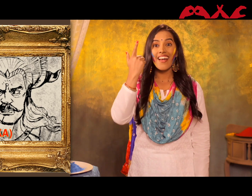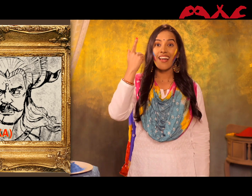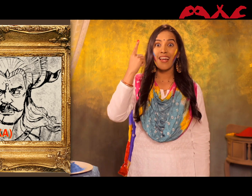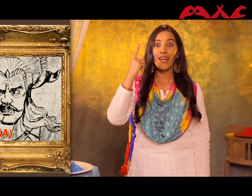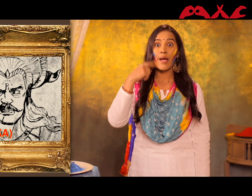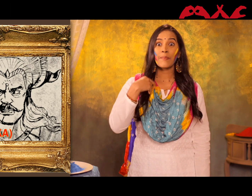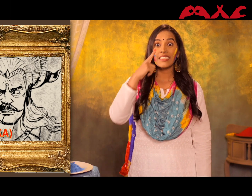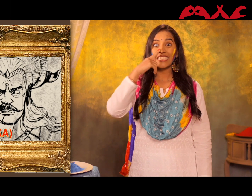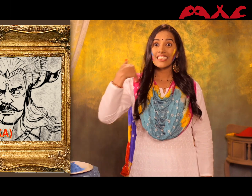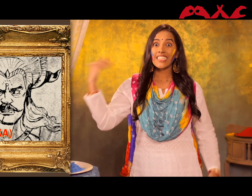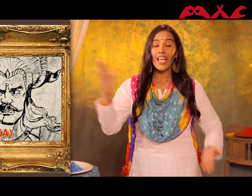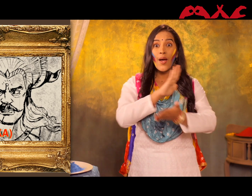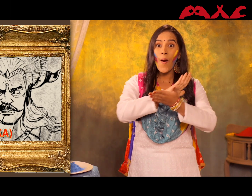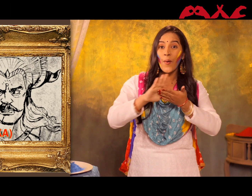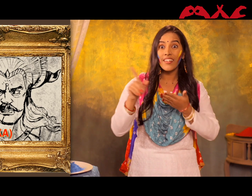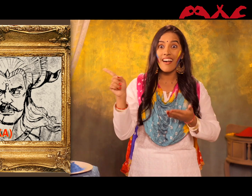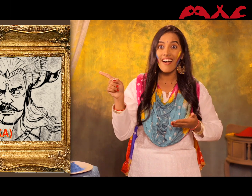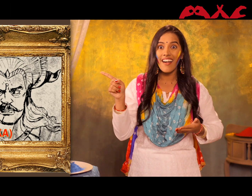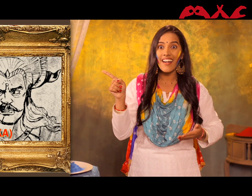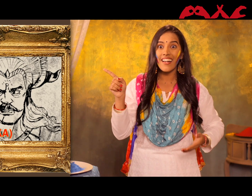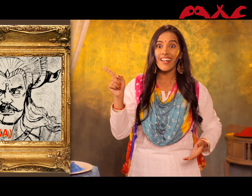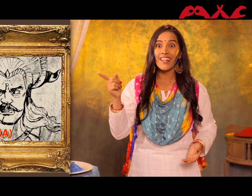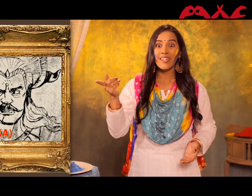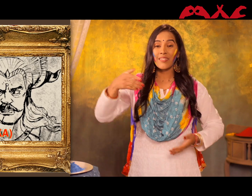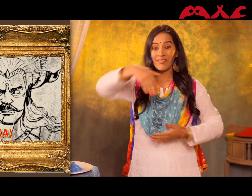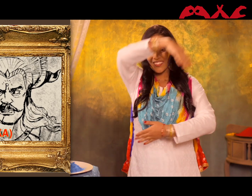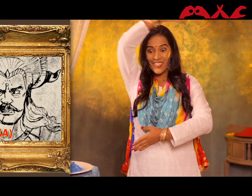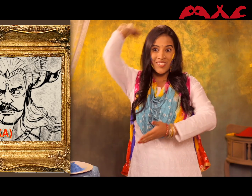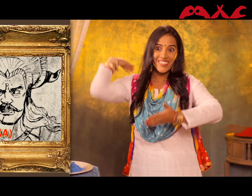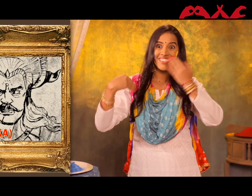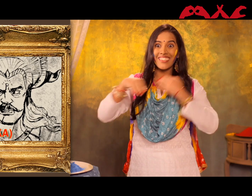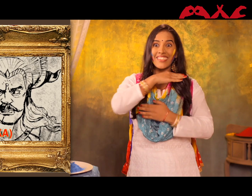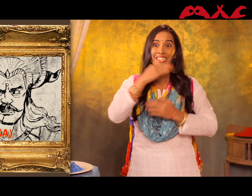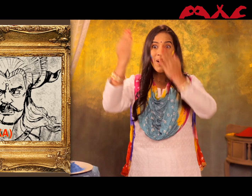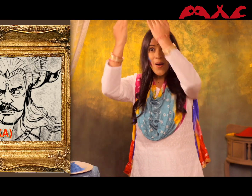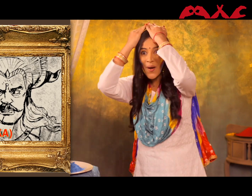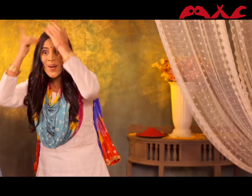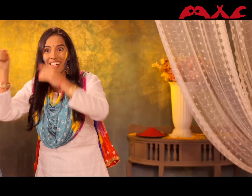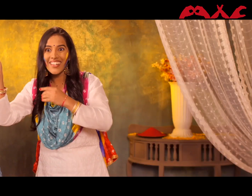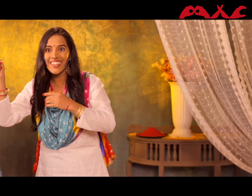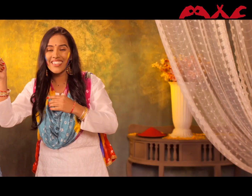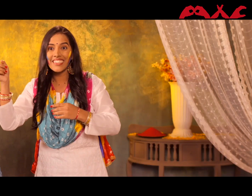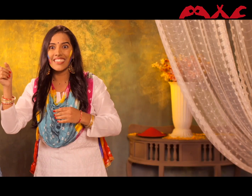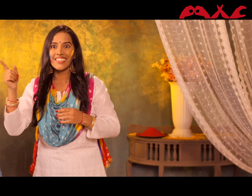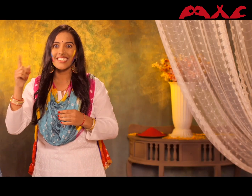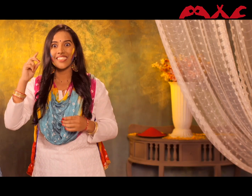Then he came up with another idea, his sister Holika. She has a cloak garment which is blessed with special powers, that prevented it from being burnt by fire.